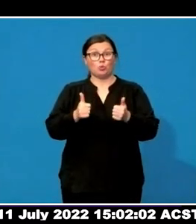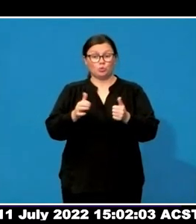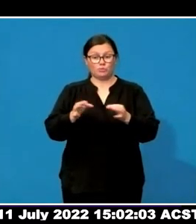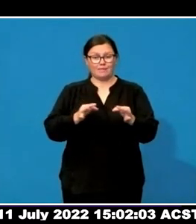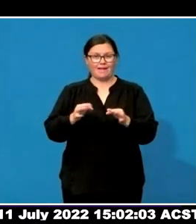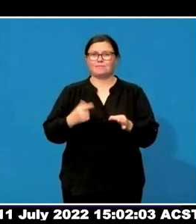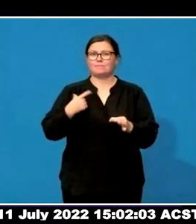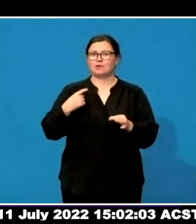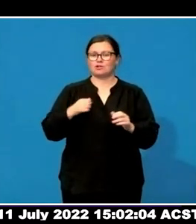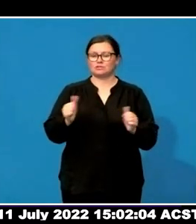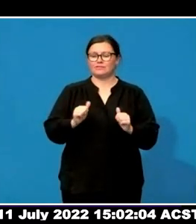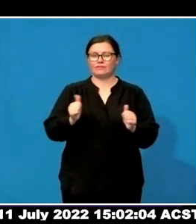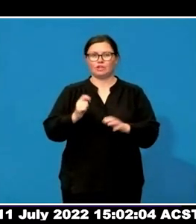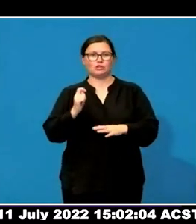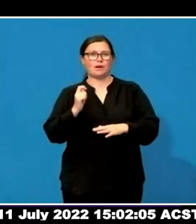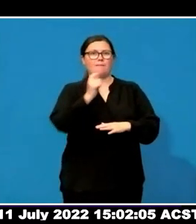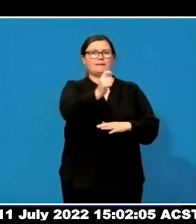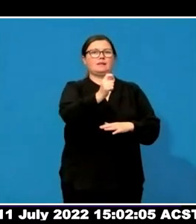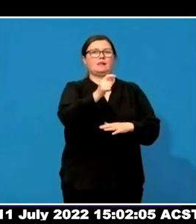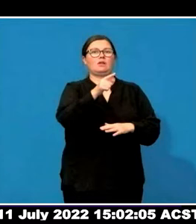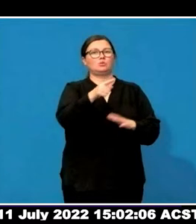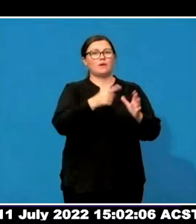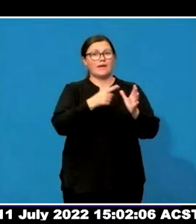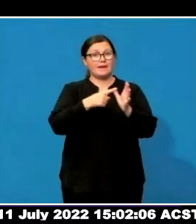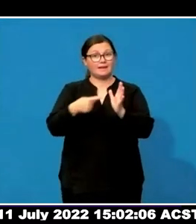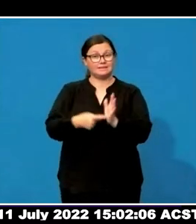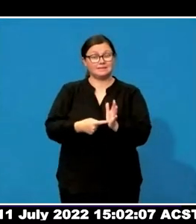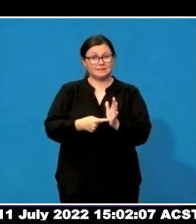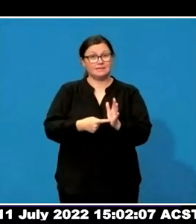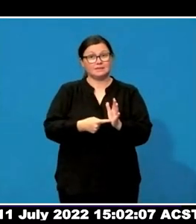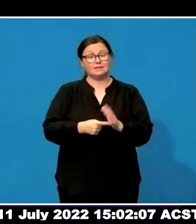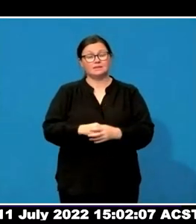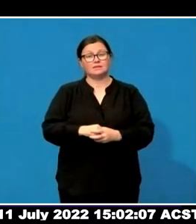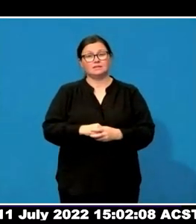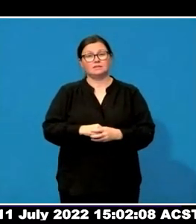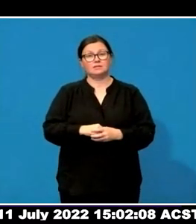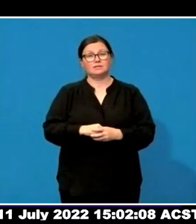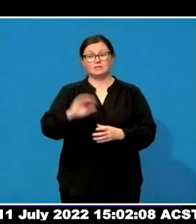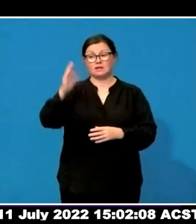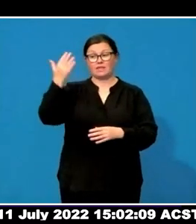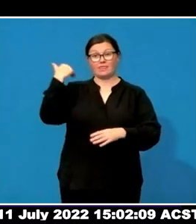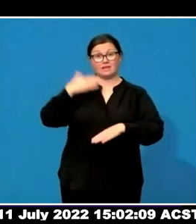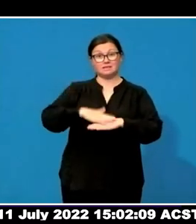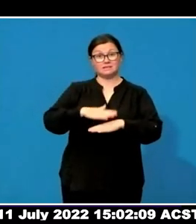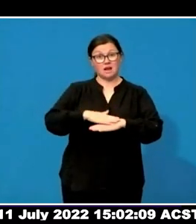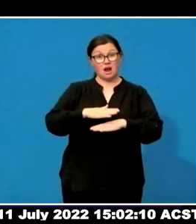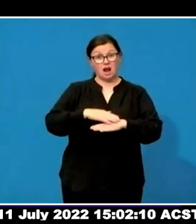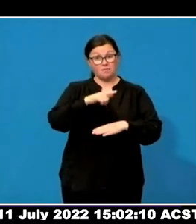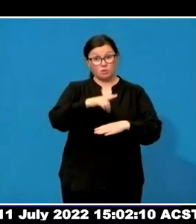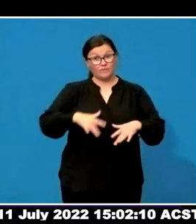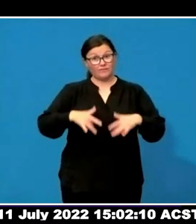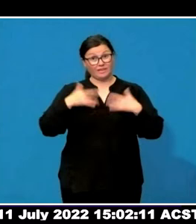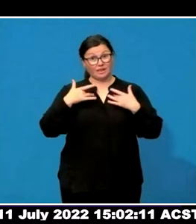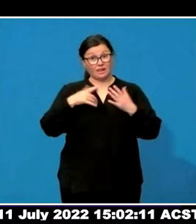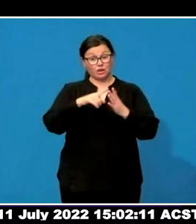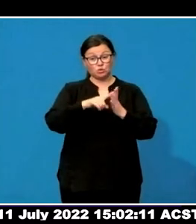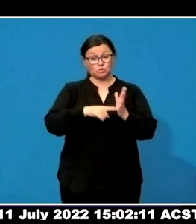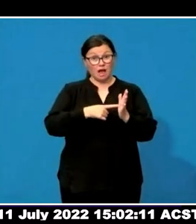At that point, would - was it your view that Joziah was adequately provided for